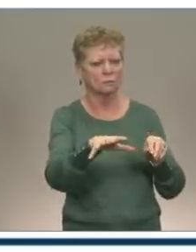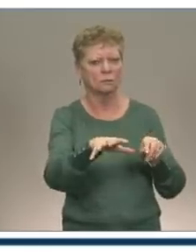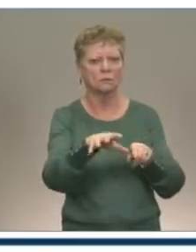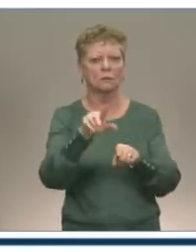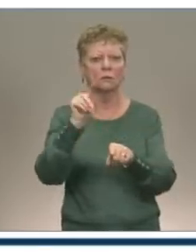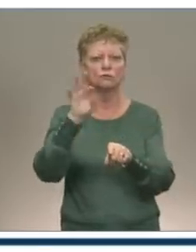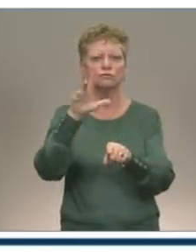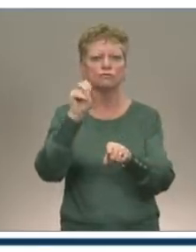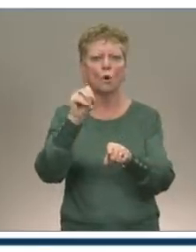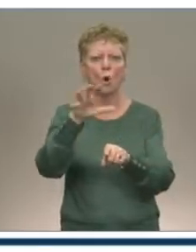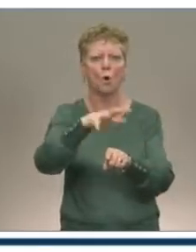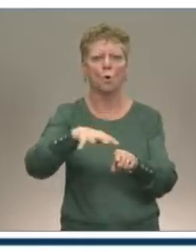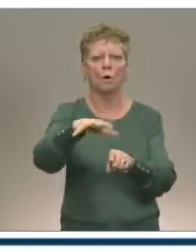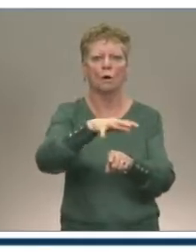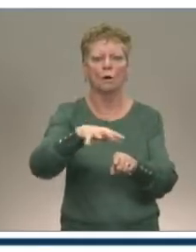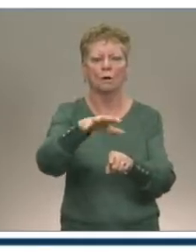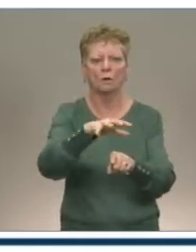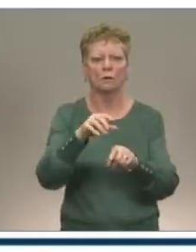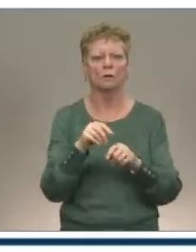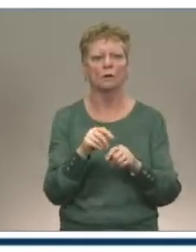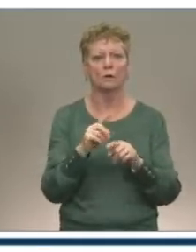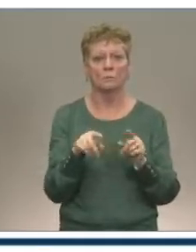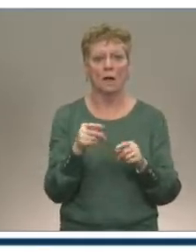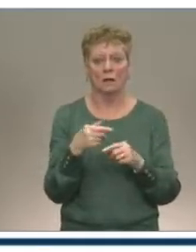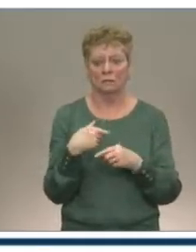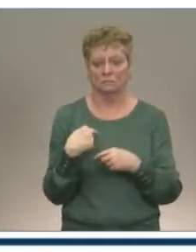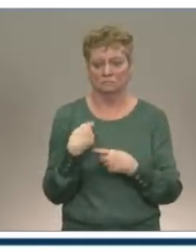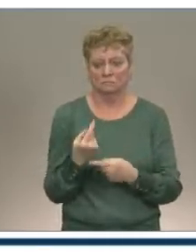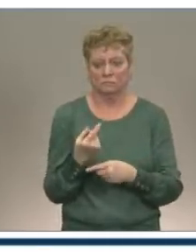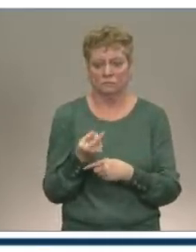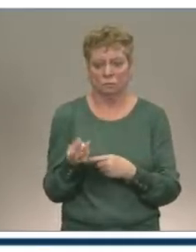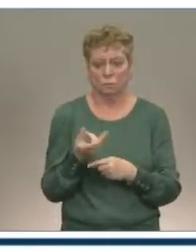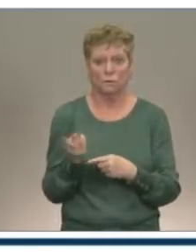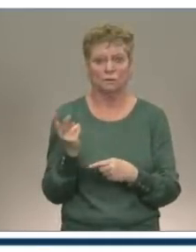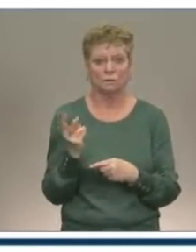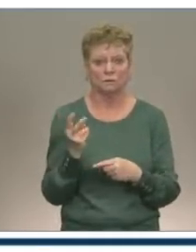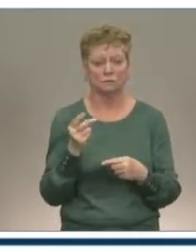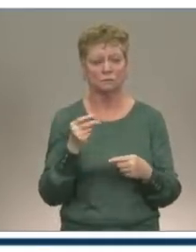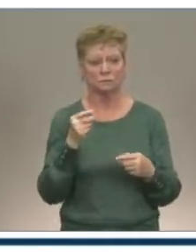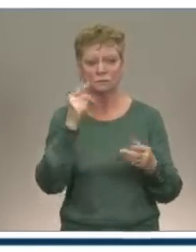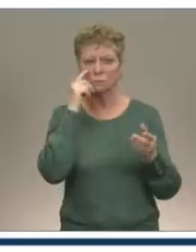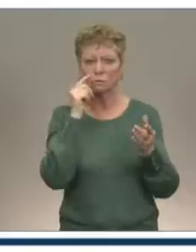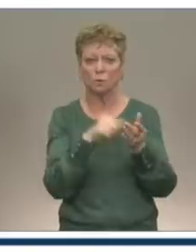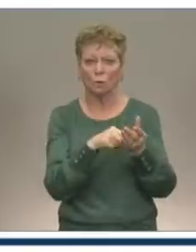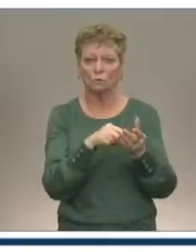i was speaking in general in the last few weeks this trend of what we're seeing moving from from